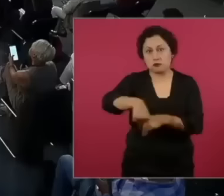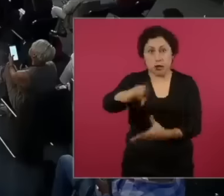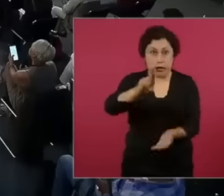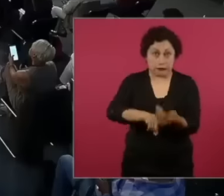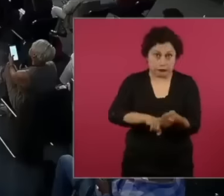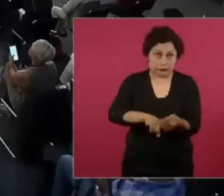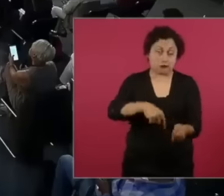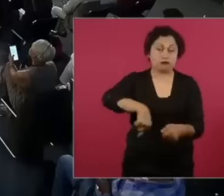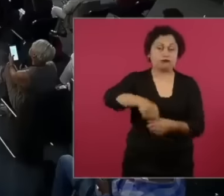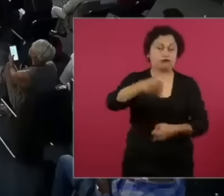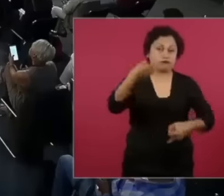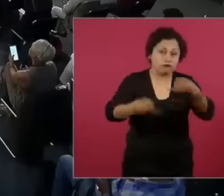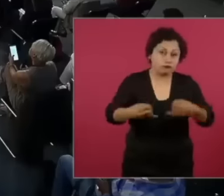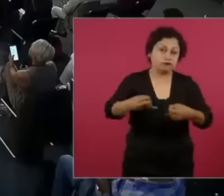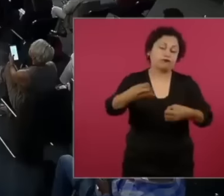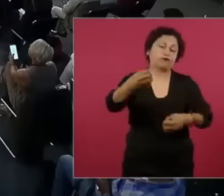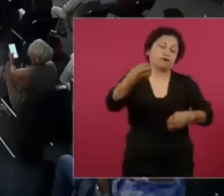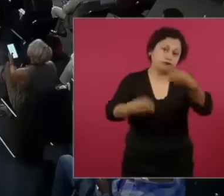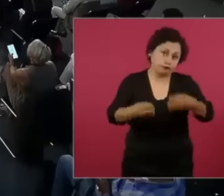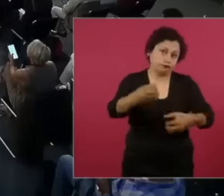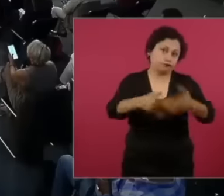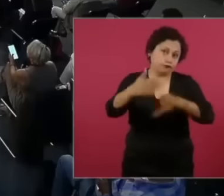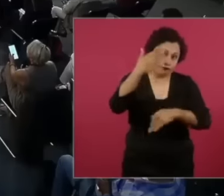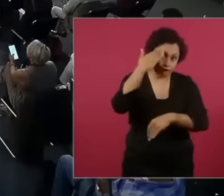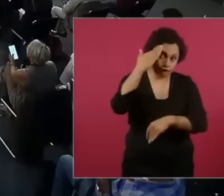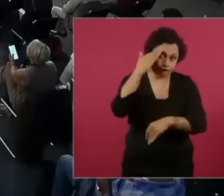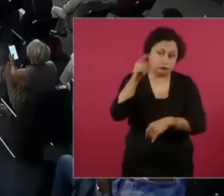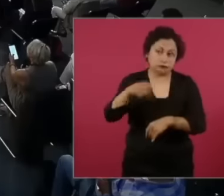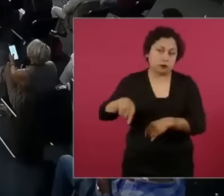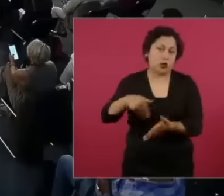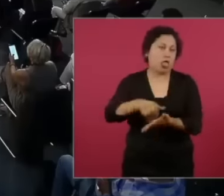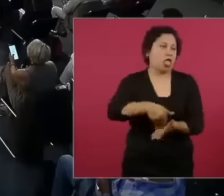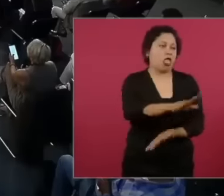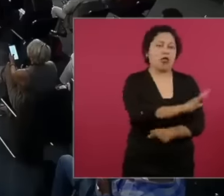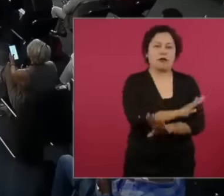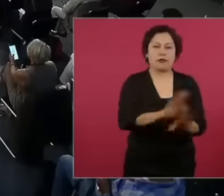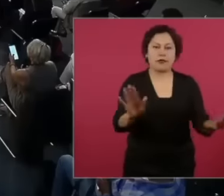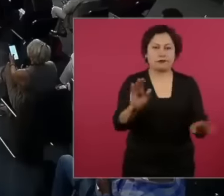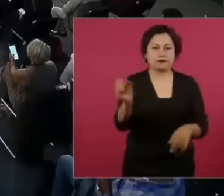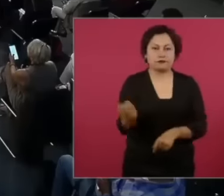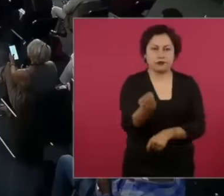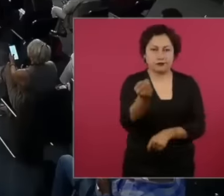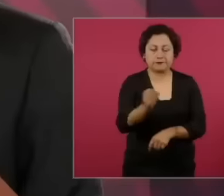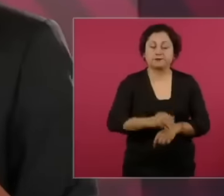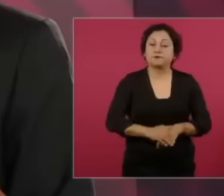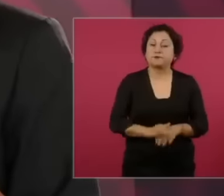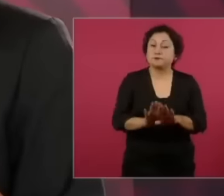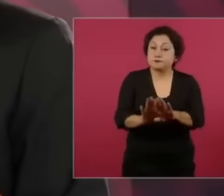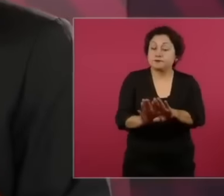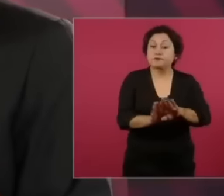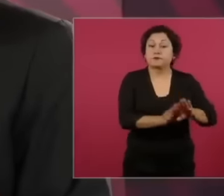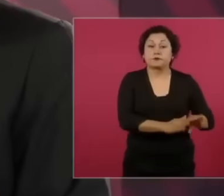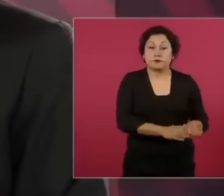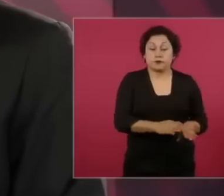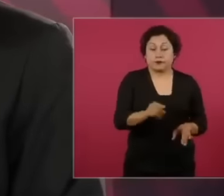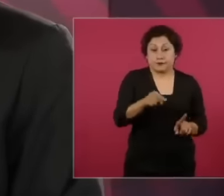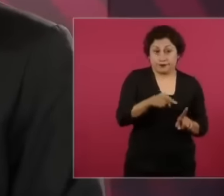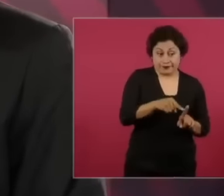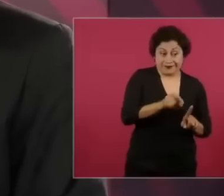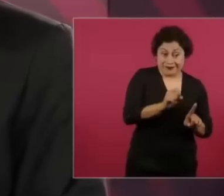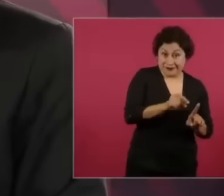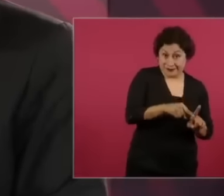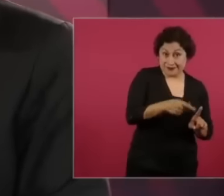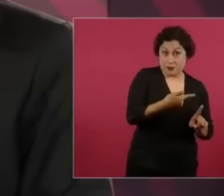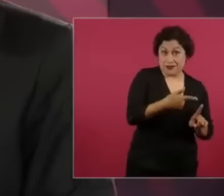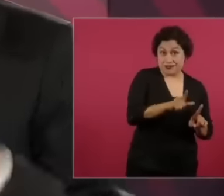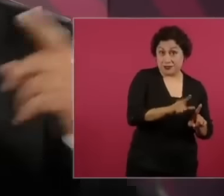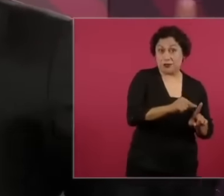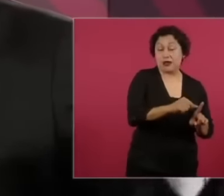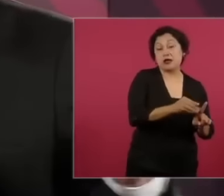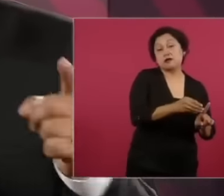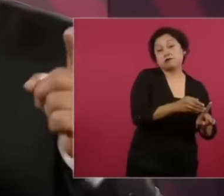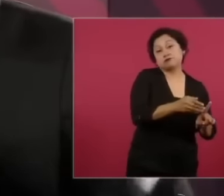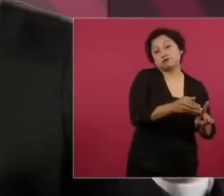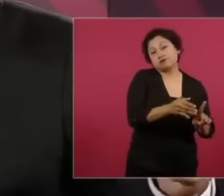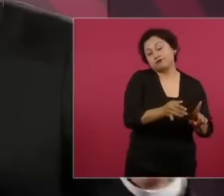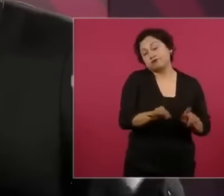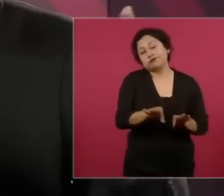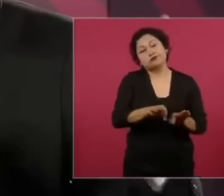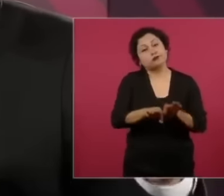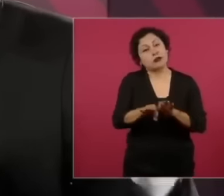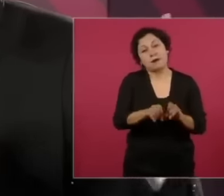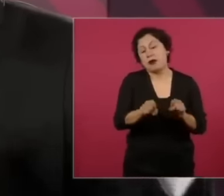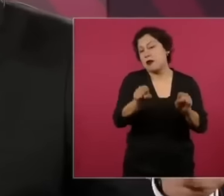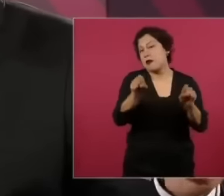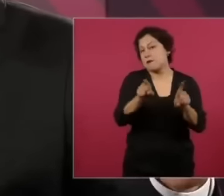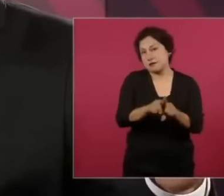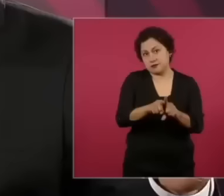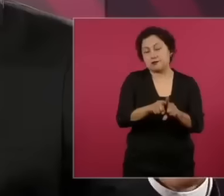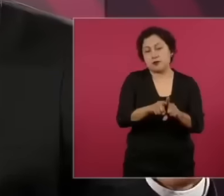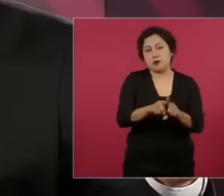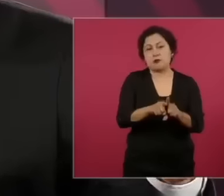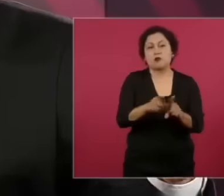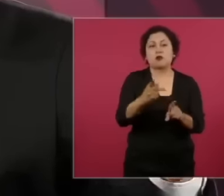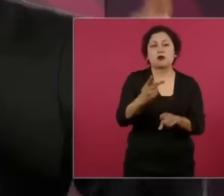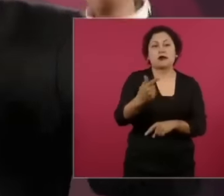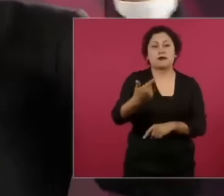Well, then Garcela continues. in the attorney general's office and the same with espionage work, he became